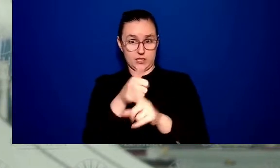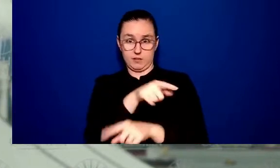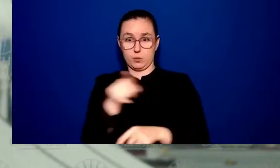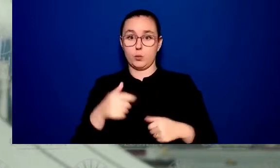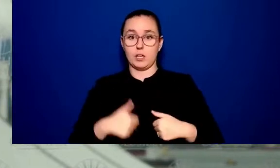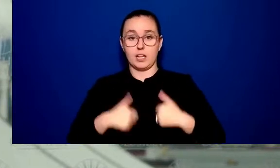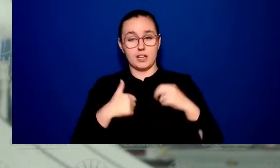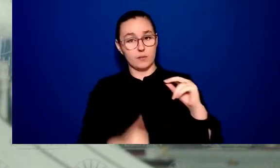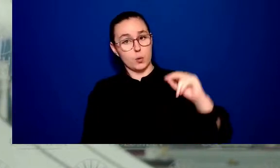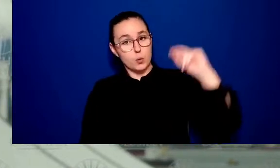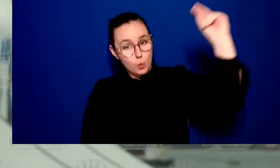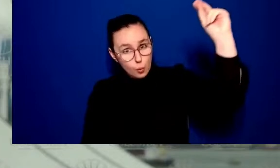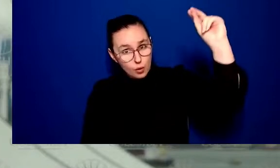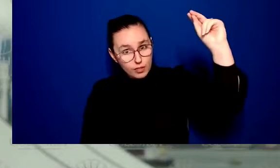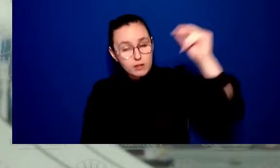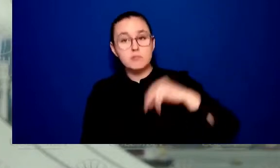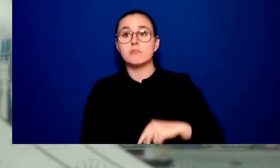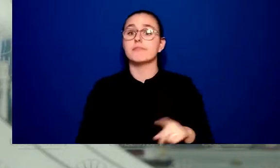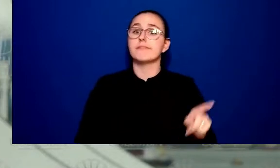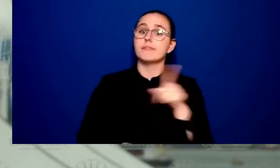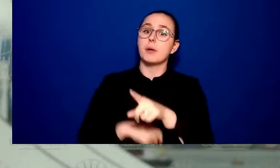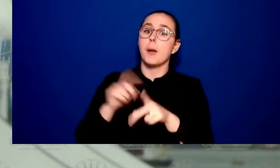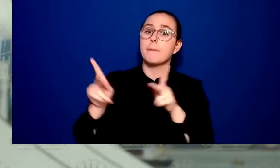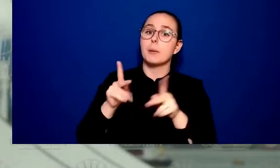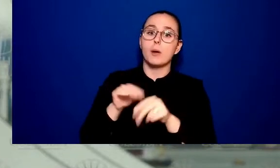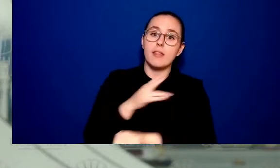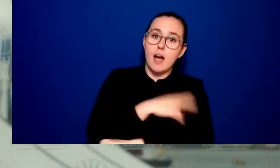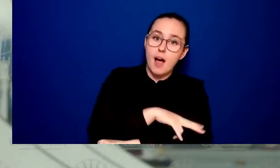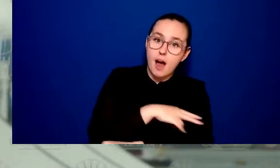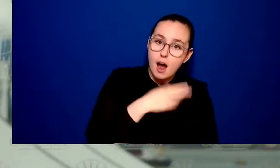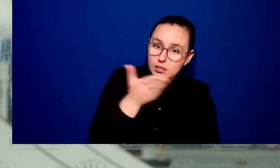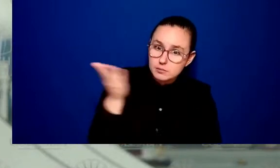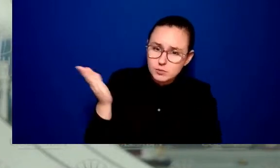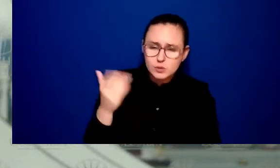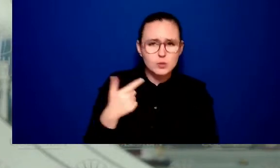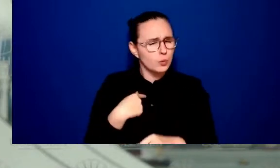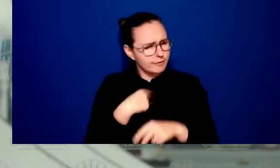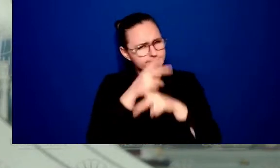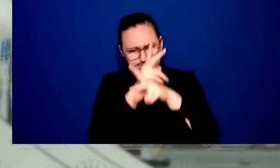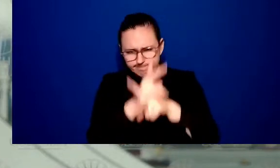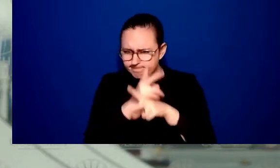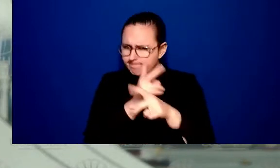them with the best care in the world and support their families and do whatever it takes to help them and help